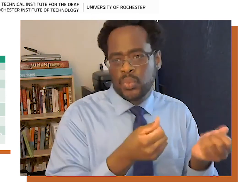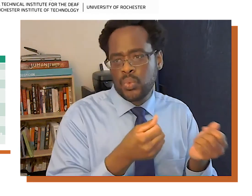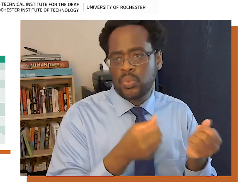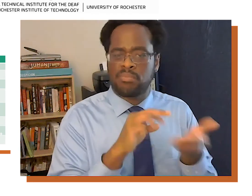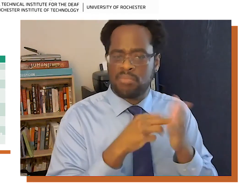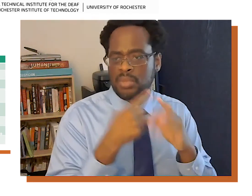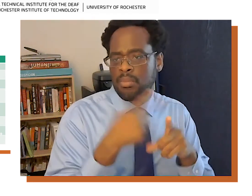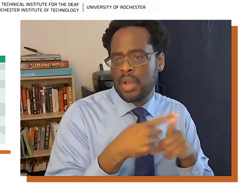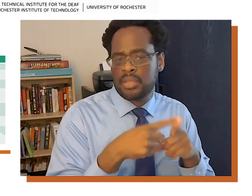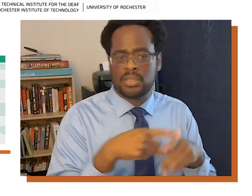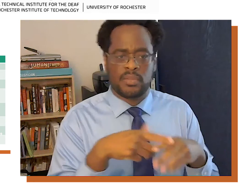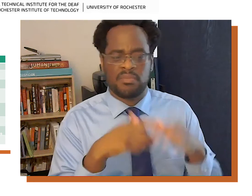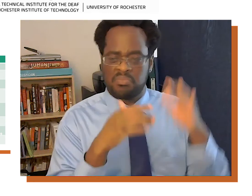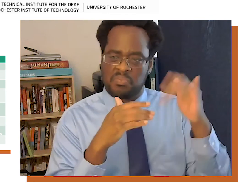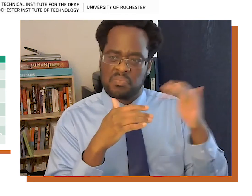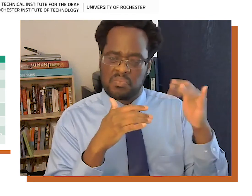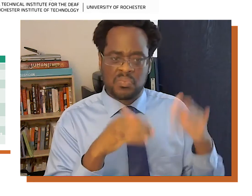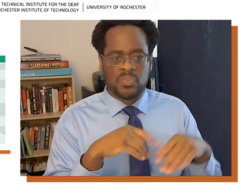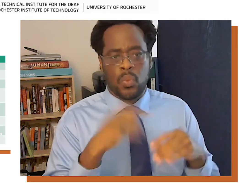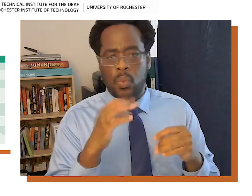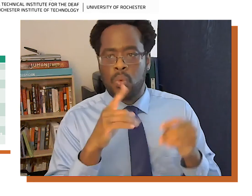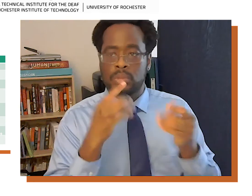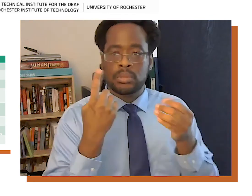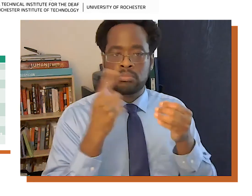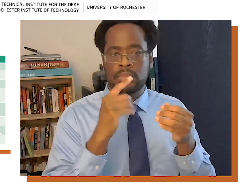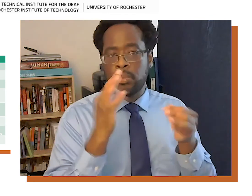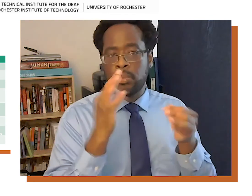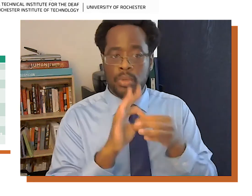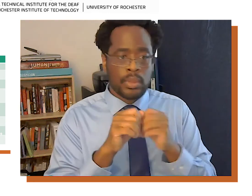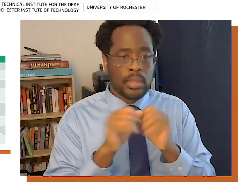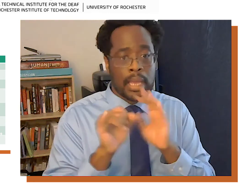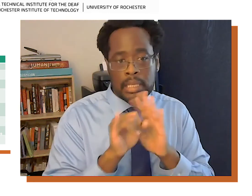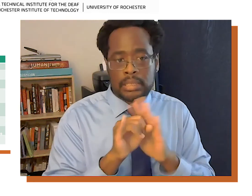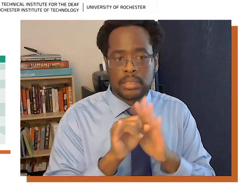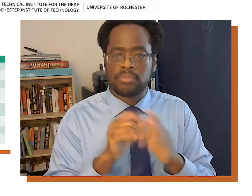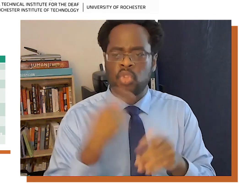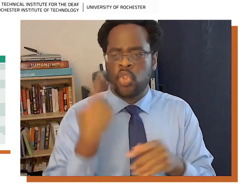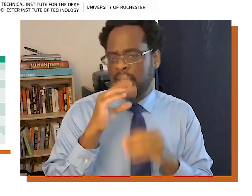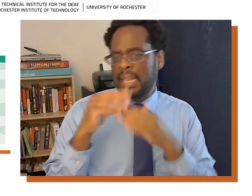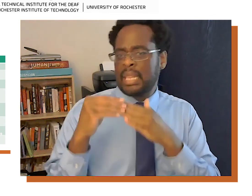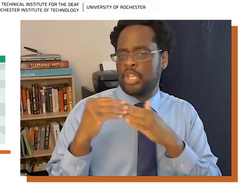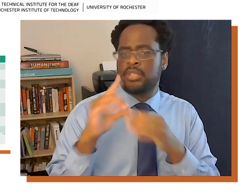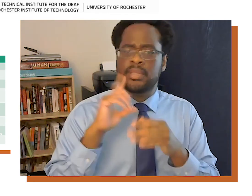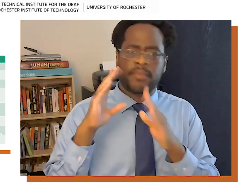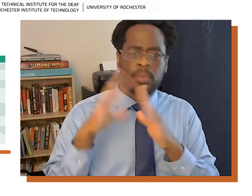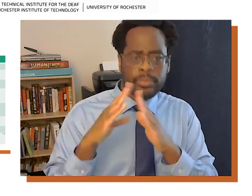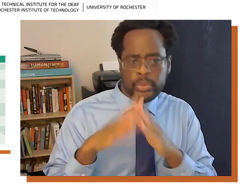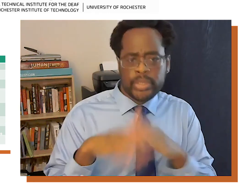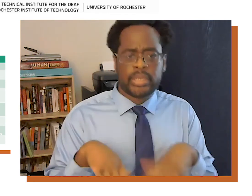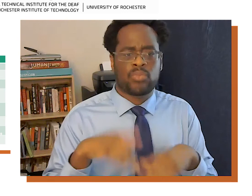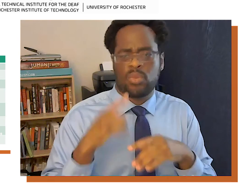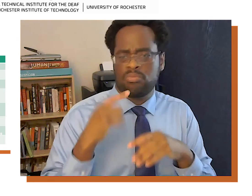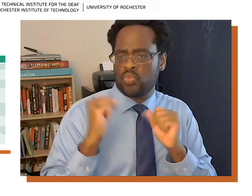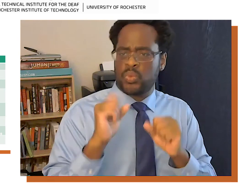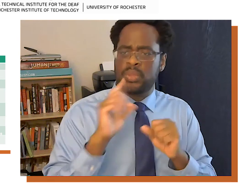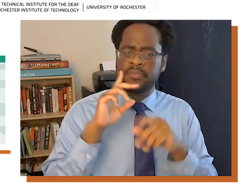so, "Oh, that signing. You sign beautiful," or, "You sign smoothly," those are really, like, positive,